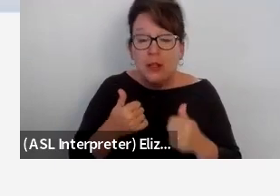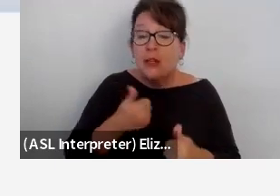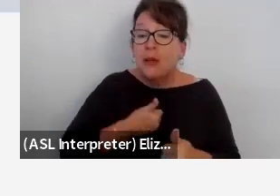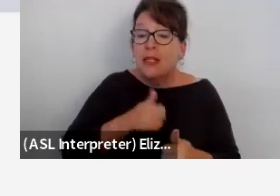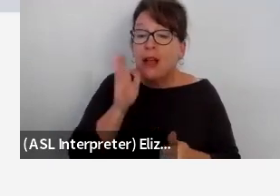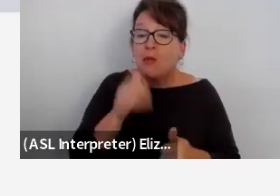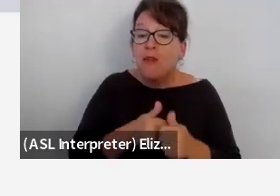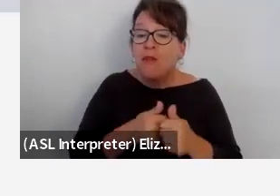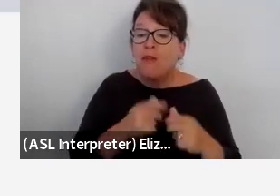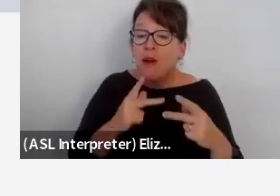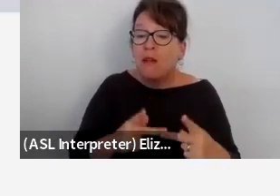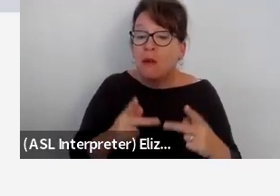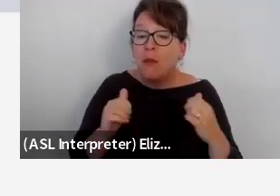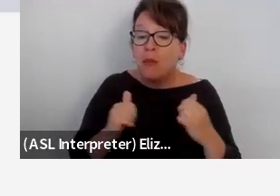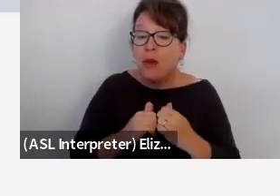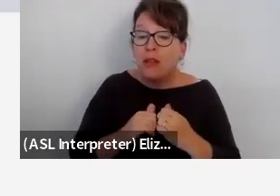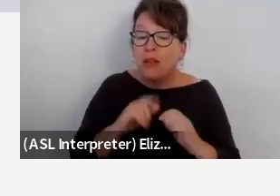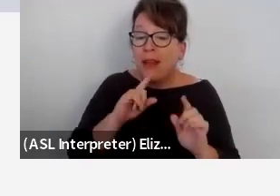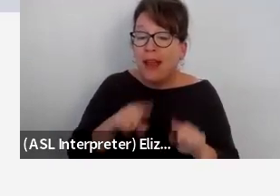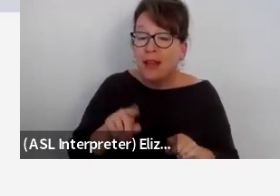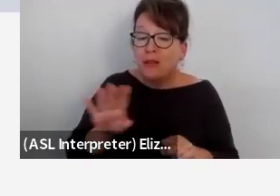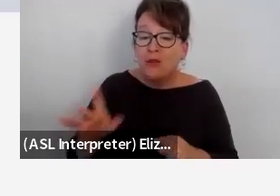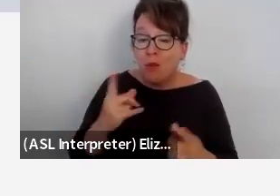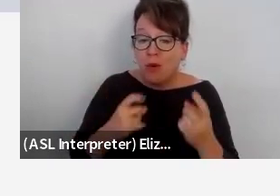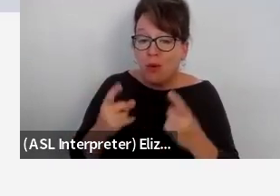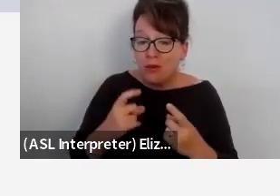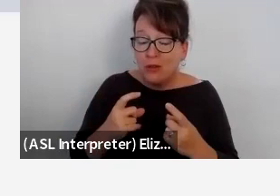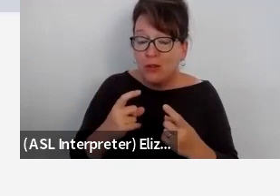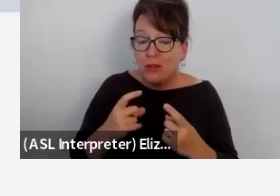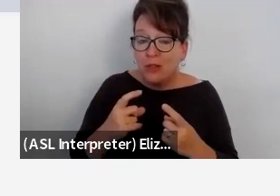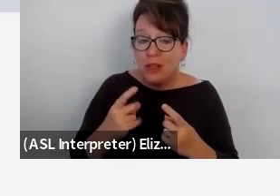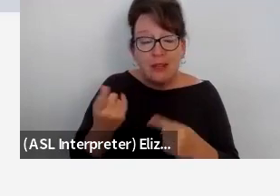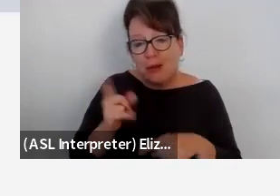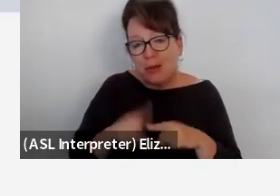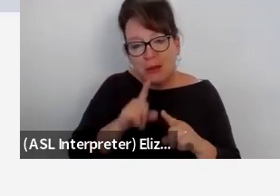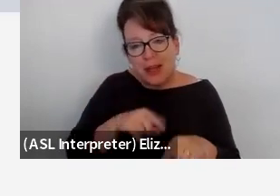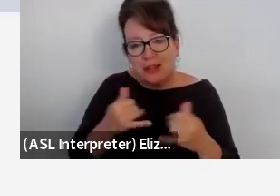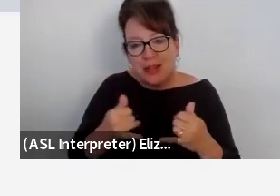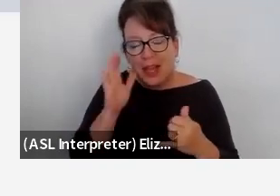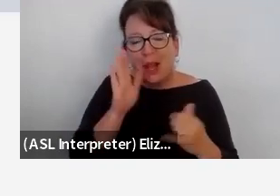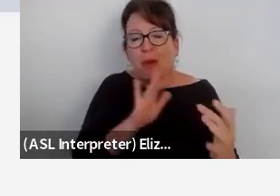So maybe the first slide where we've kind of given-- slide 16.